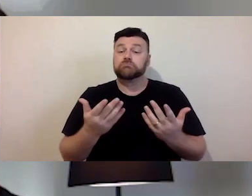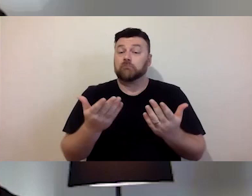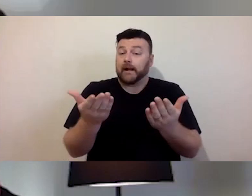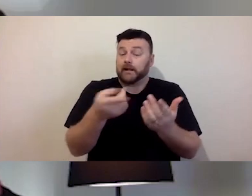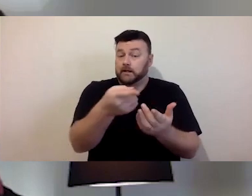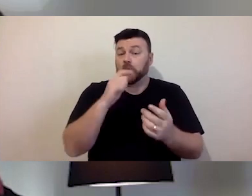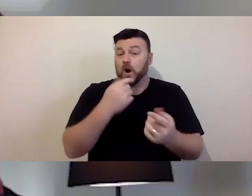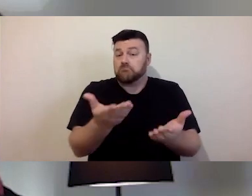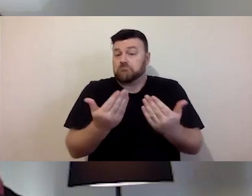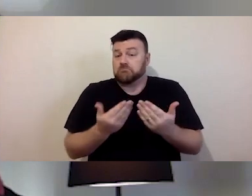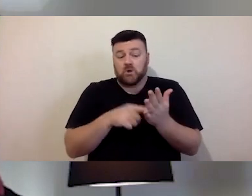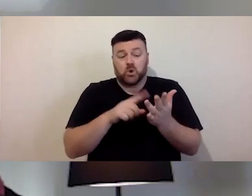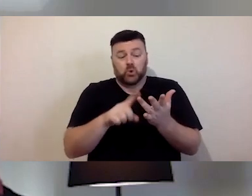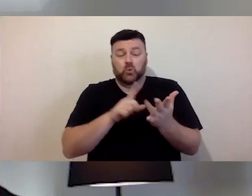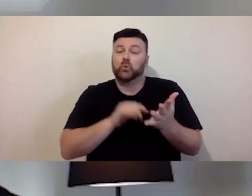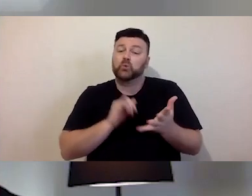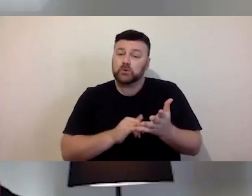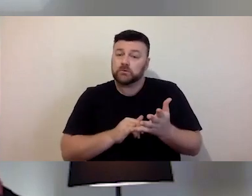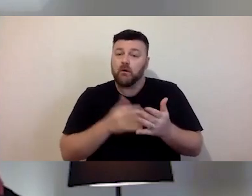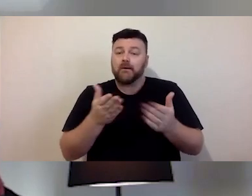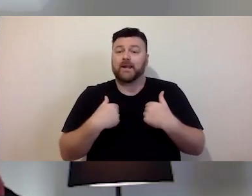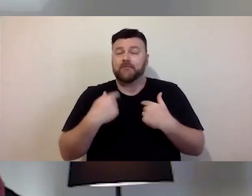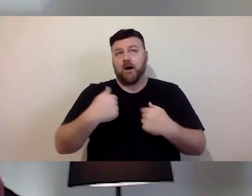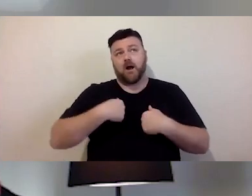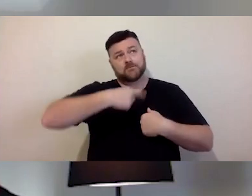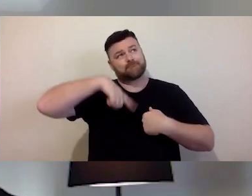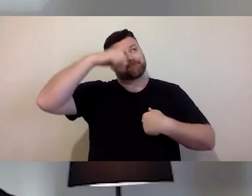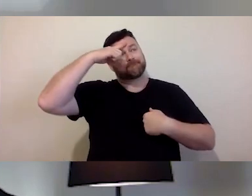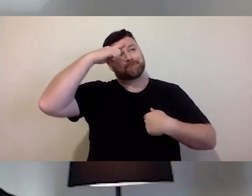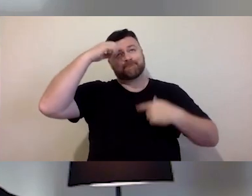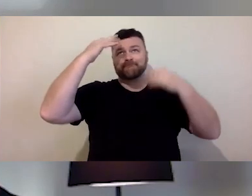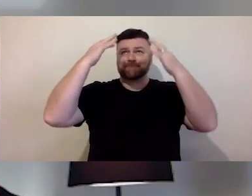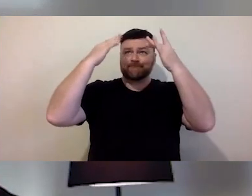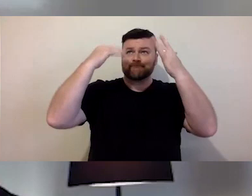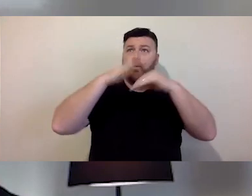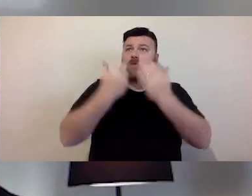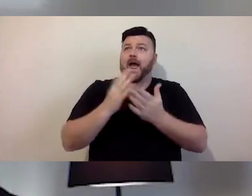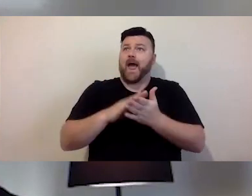are used in developing our practice together. With independents and organisations.